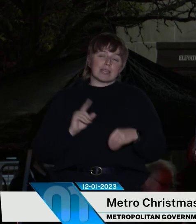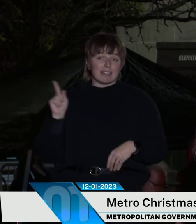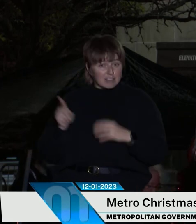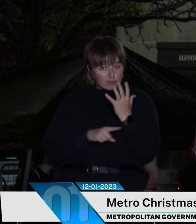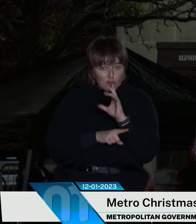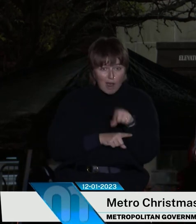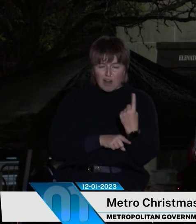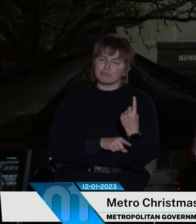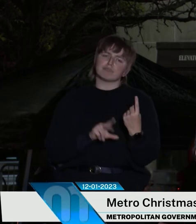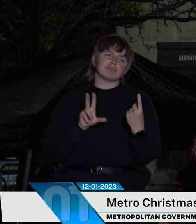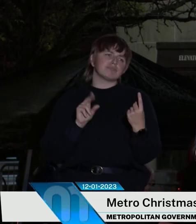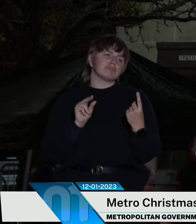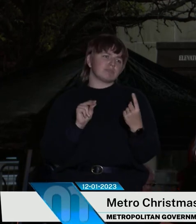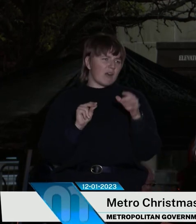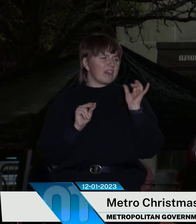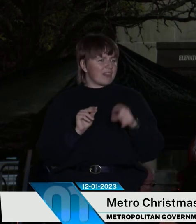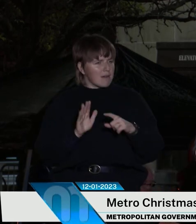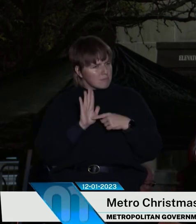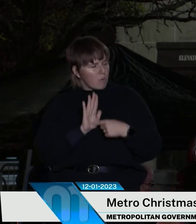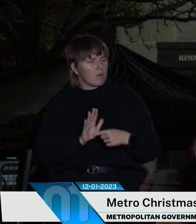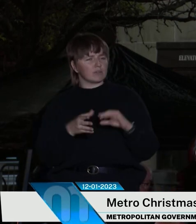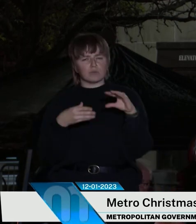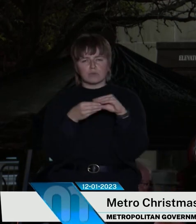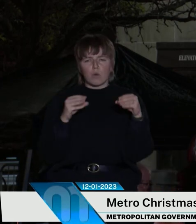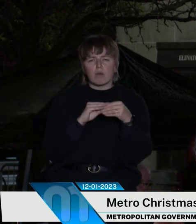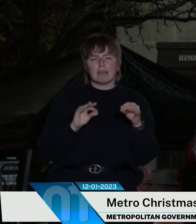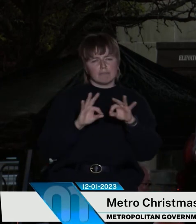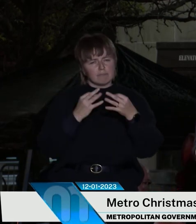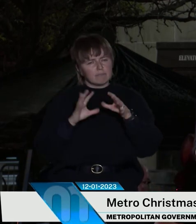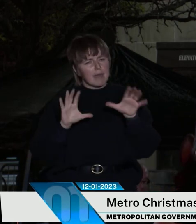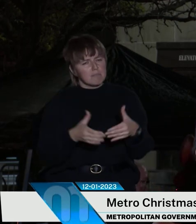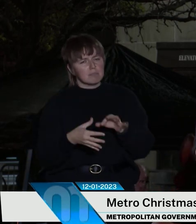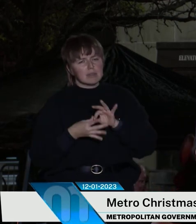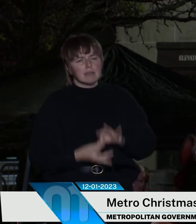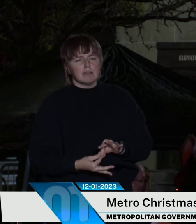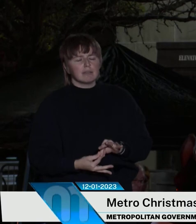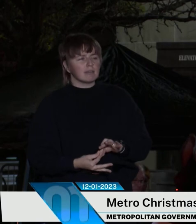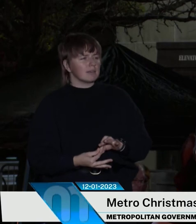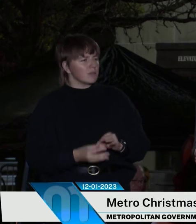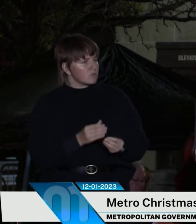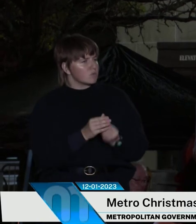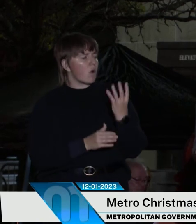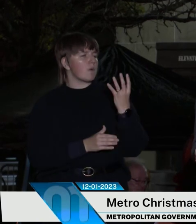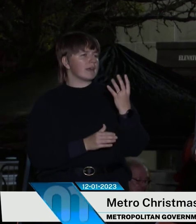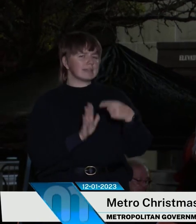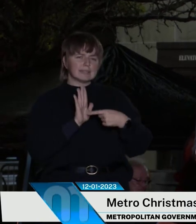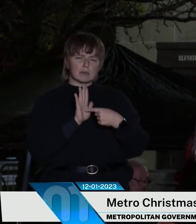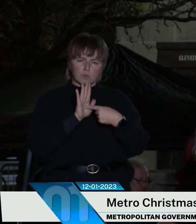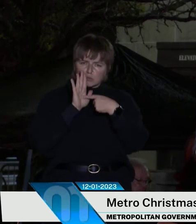THIS IS MORE THAN A TREE. IT IS A STORY OF FAMILY. IT IS A STORY